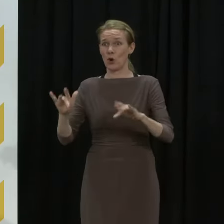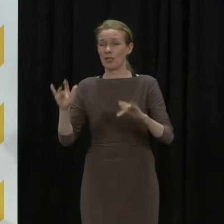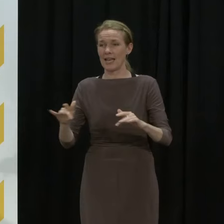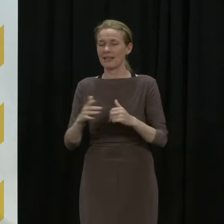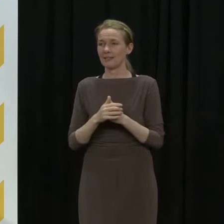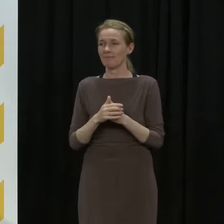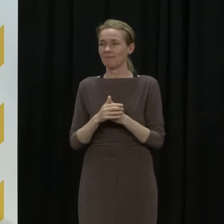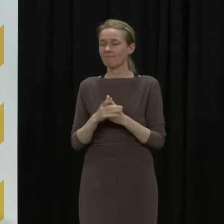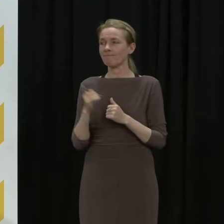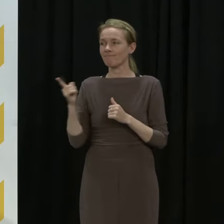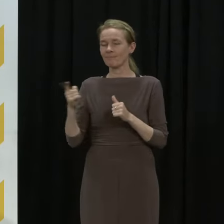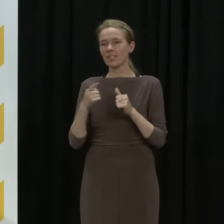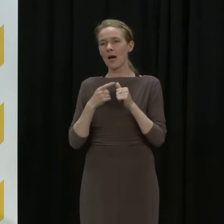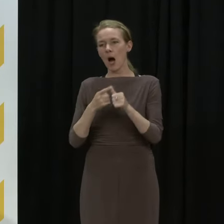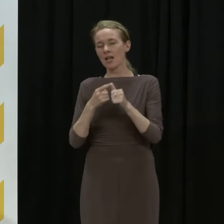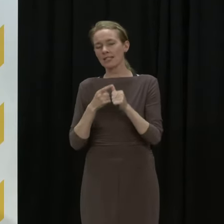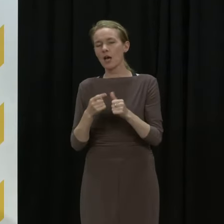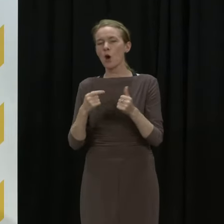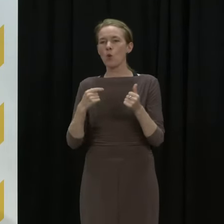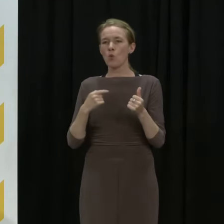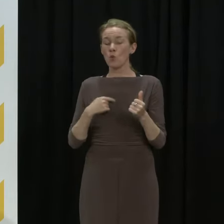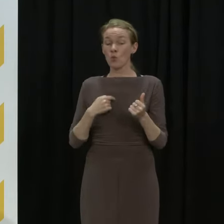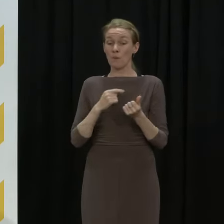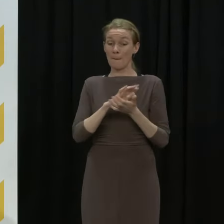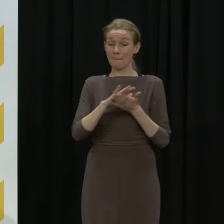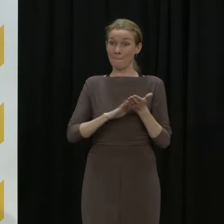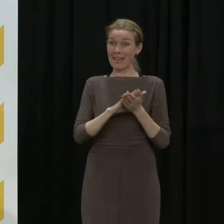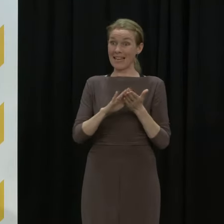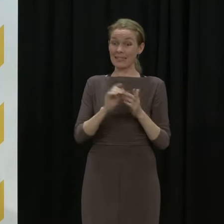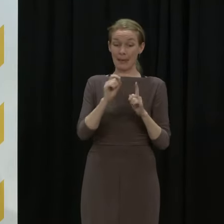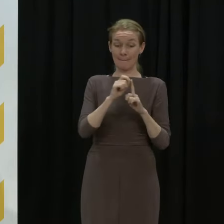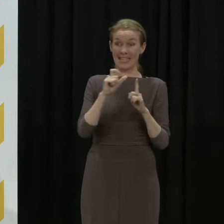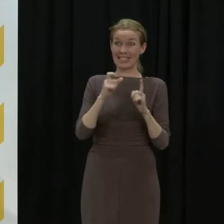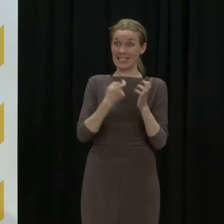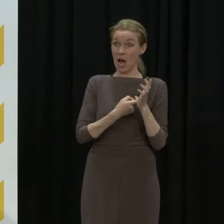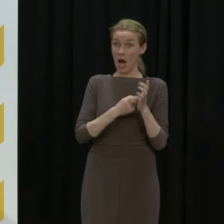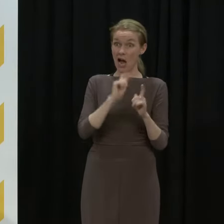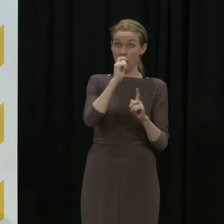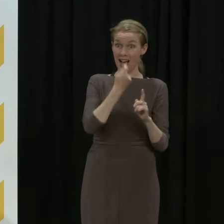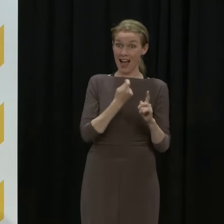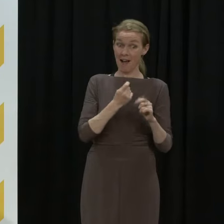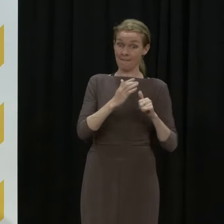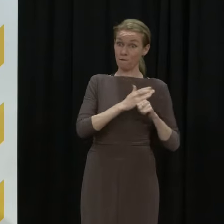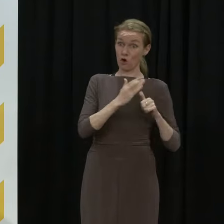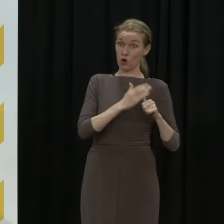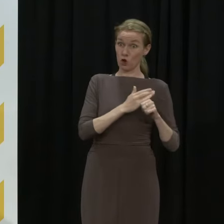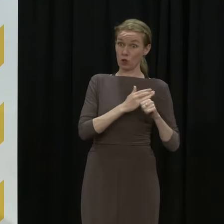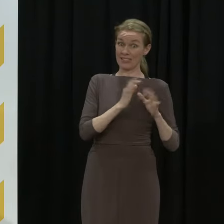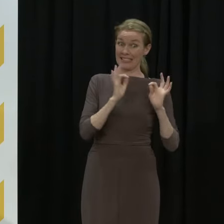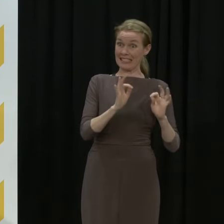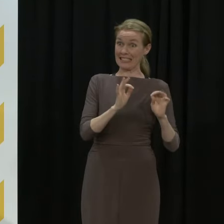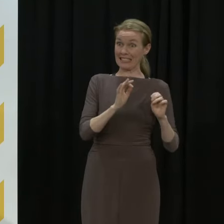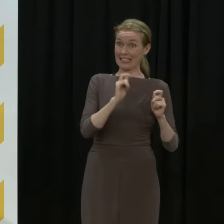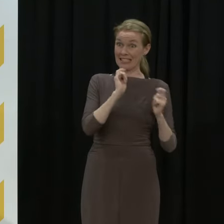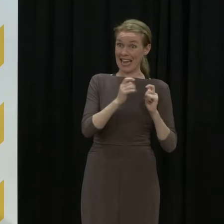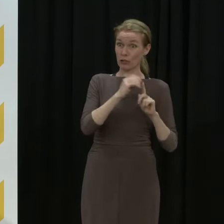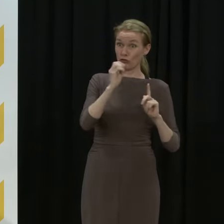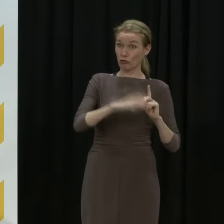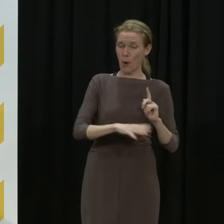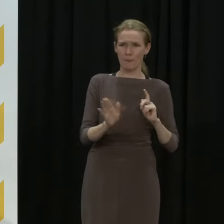more and more settings, we are